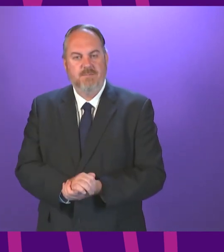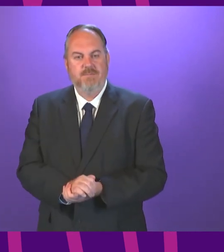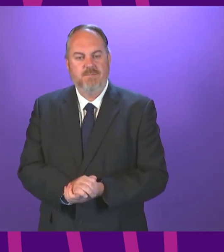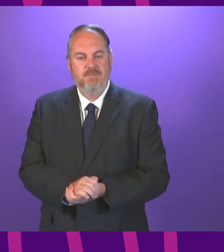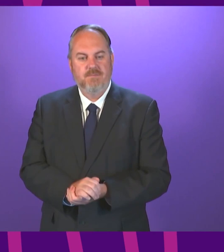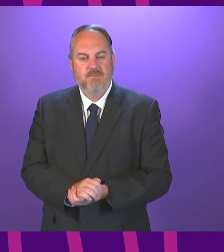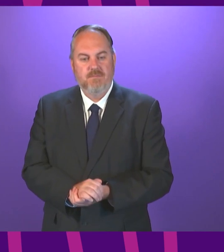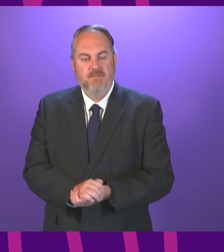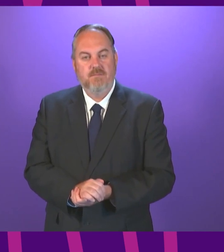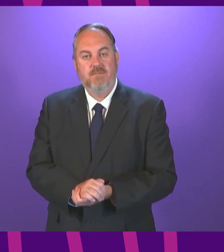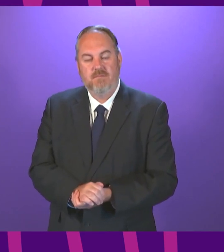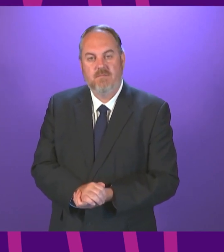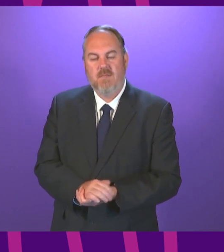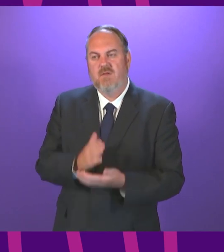As we have learned more about the virus,